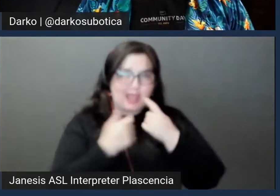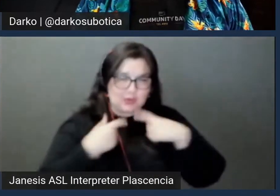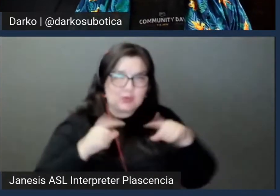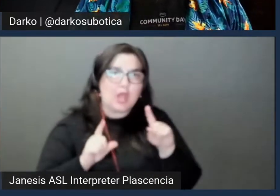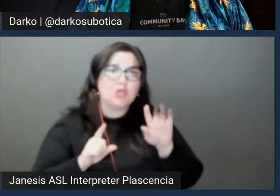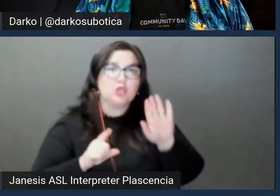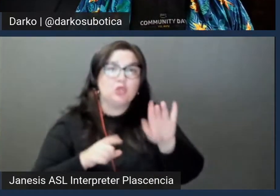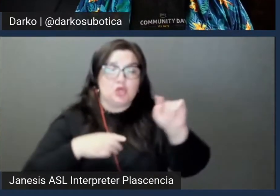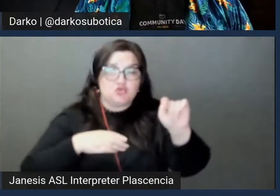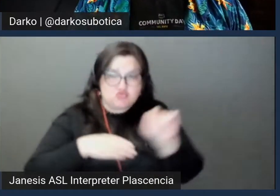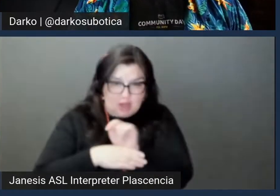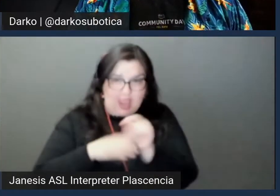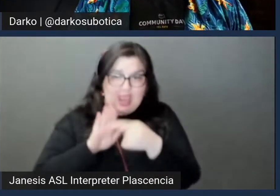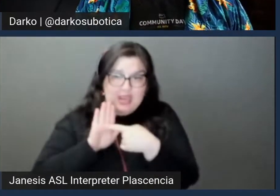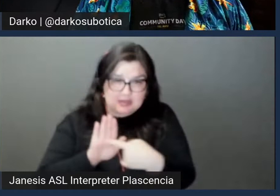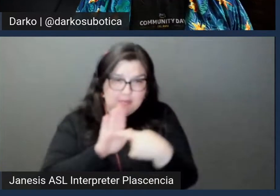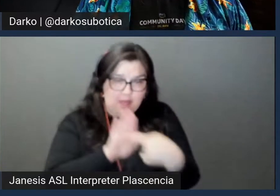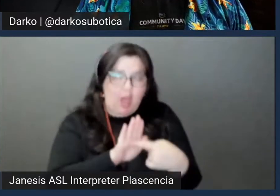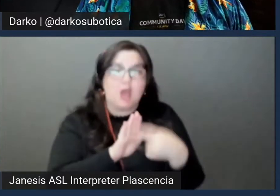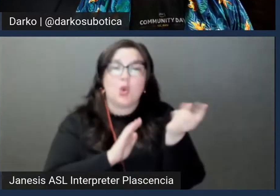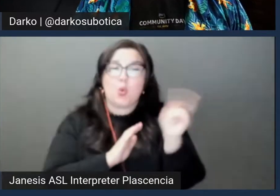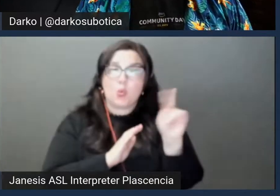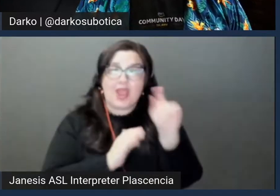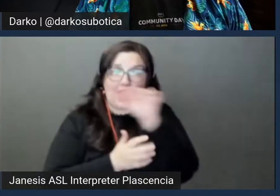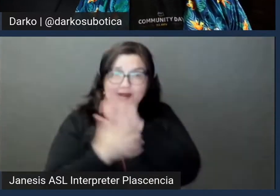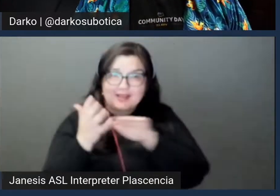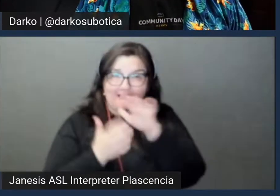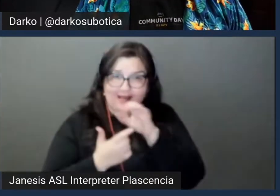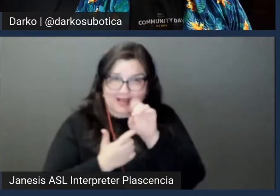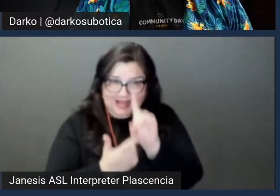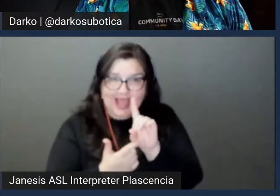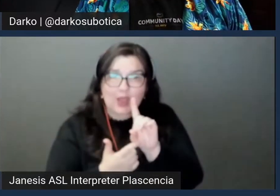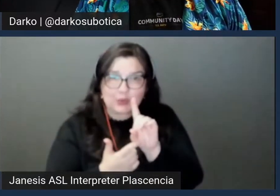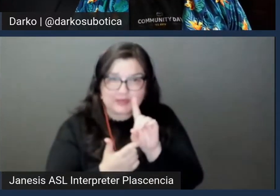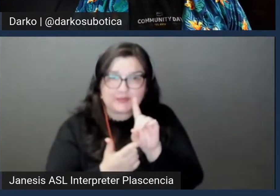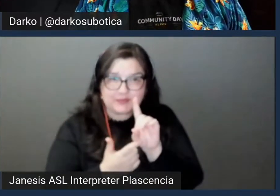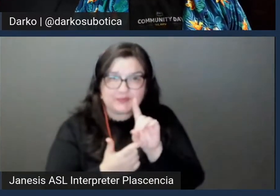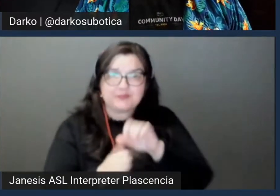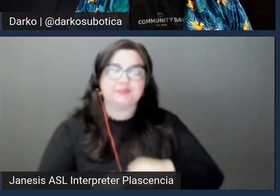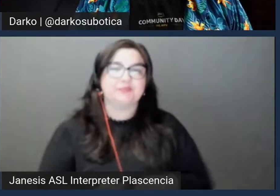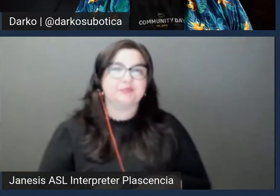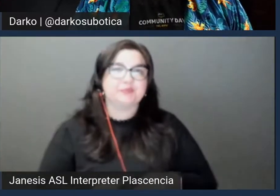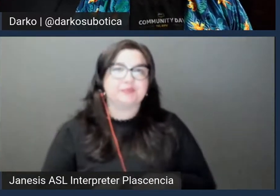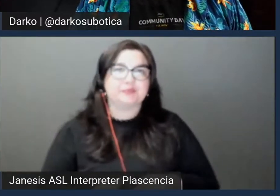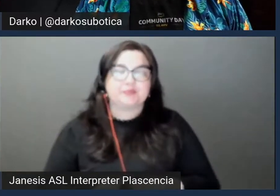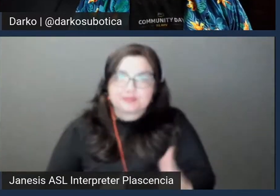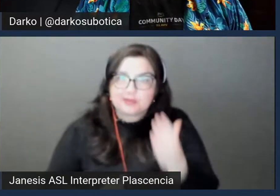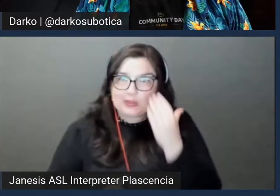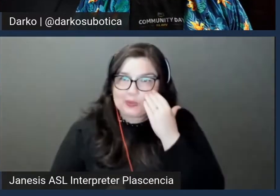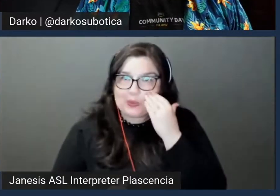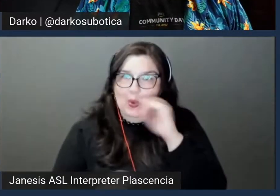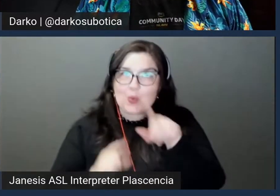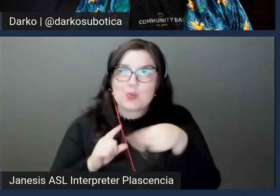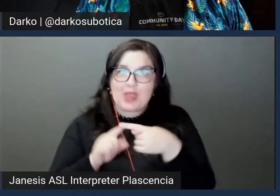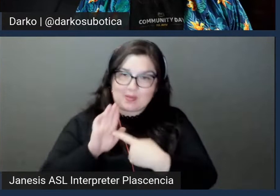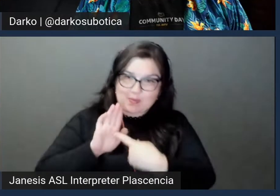we recommend training them in the cloud because it's much better to train models in cloud, you know, and then once your model is ready,